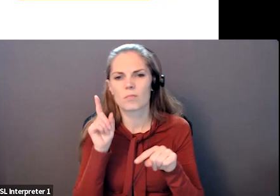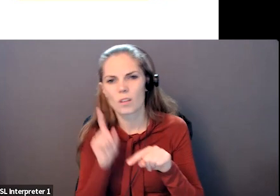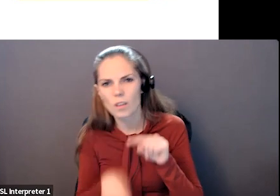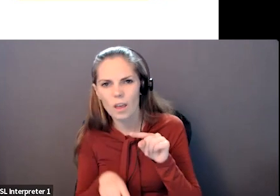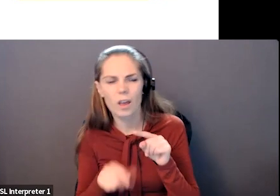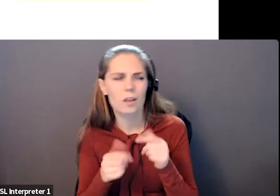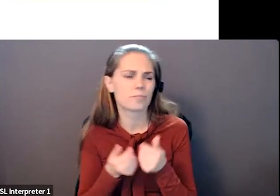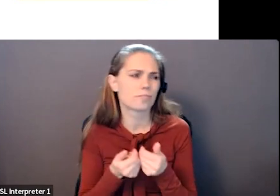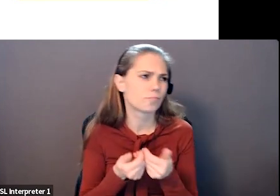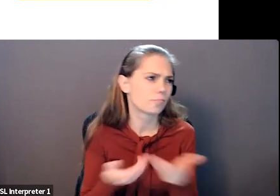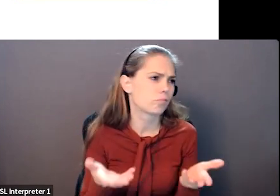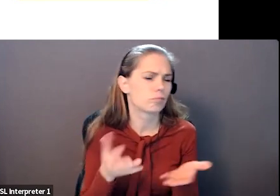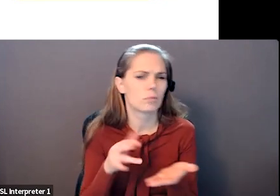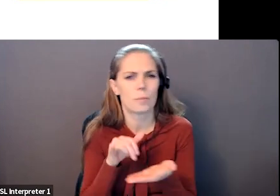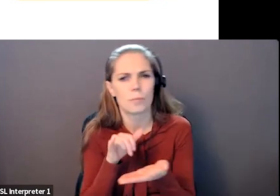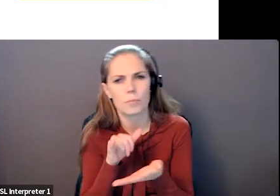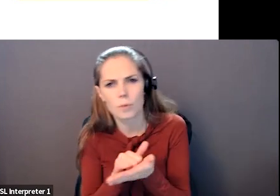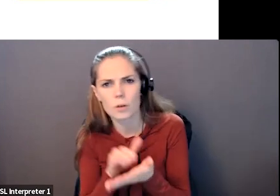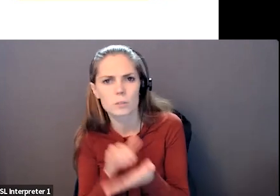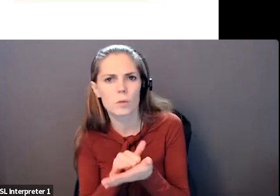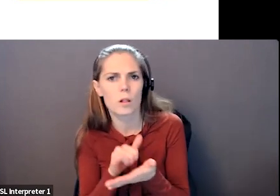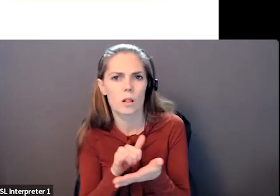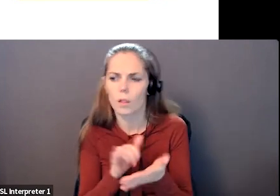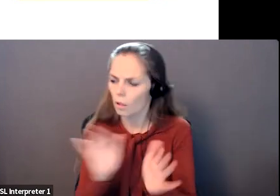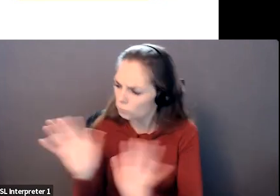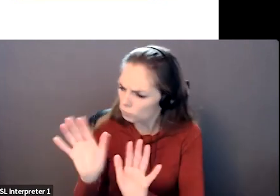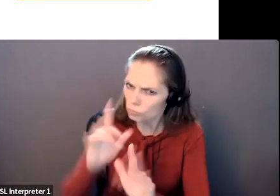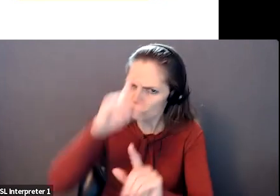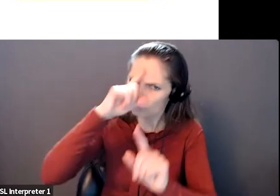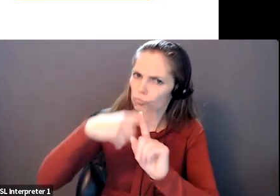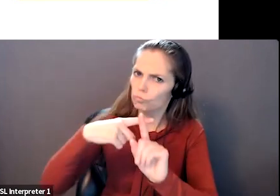Instead, celebrate those little things because the small milestones can mean a lot even if the next